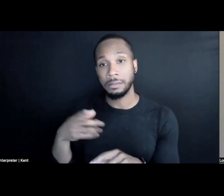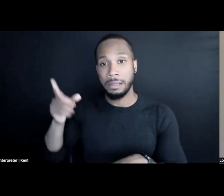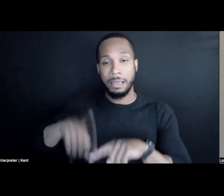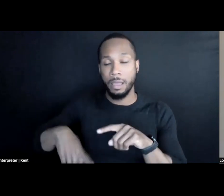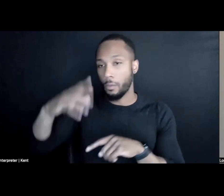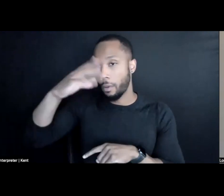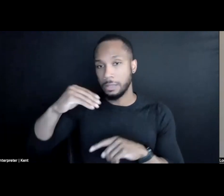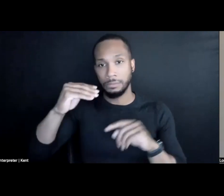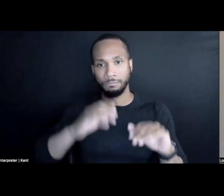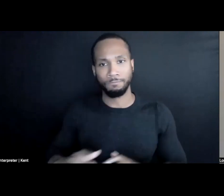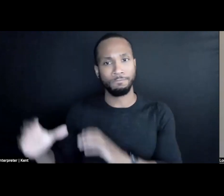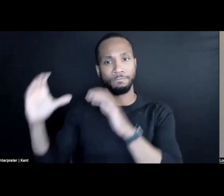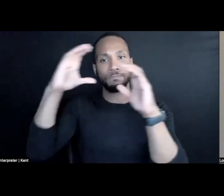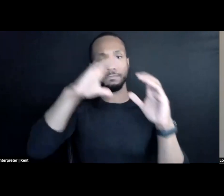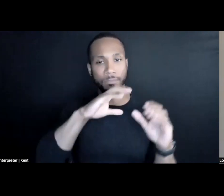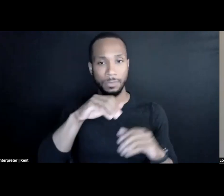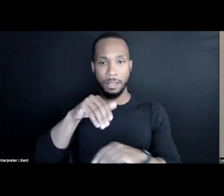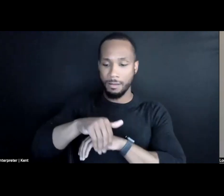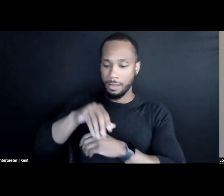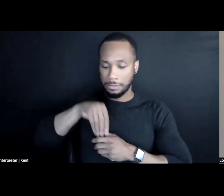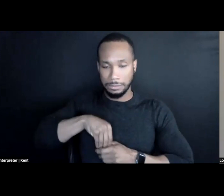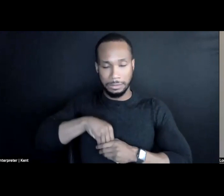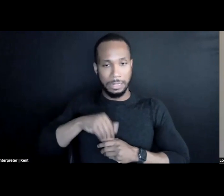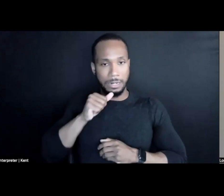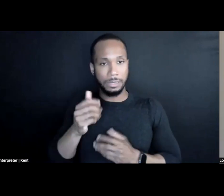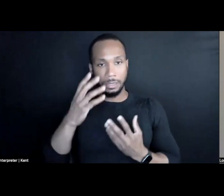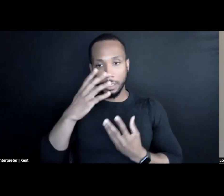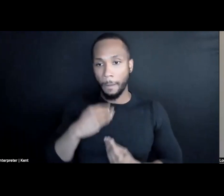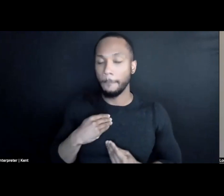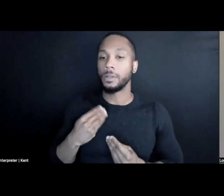The night within me doesn’t speak, it only repeats itself, an